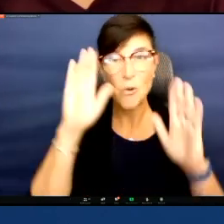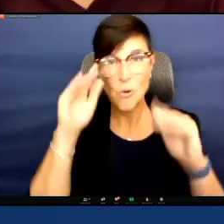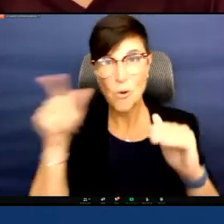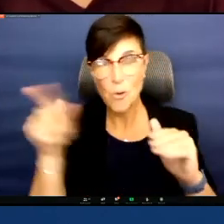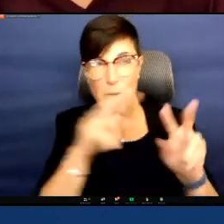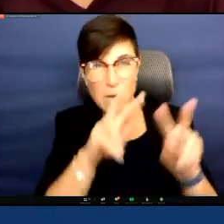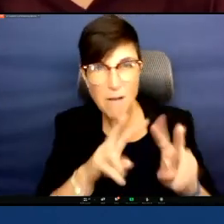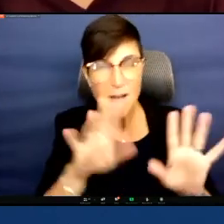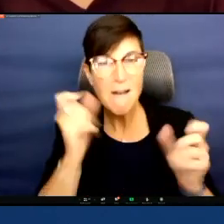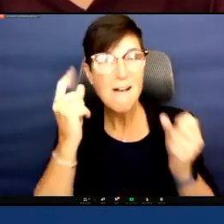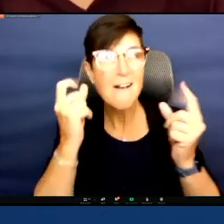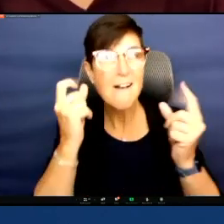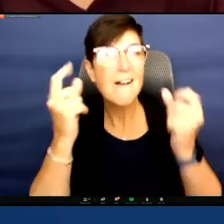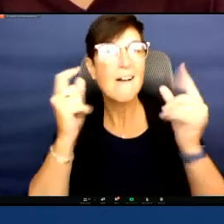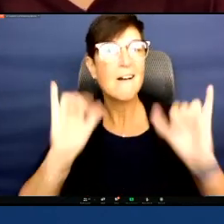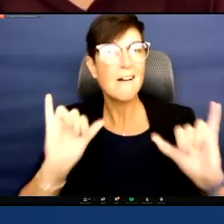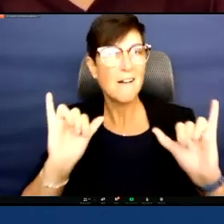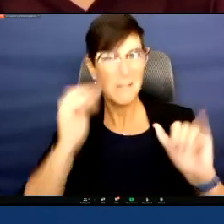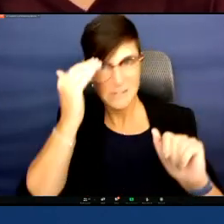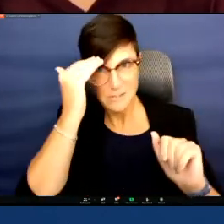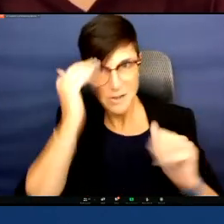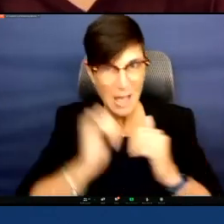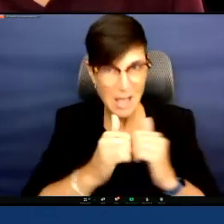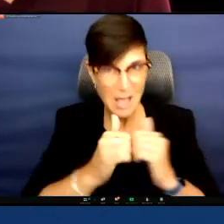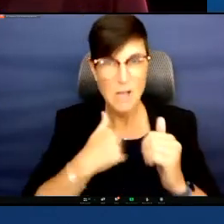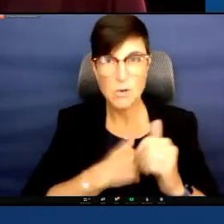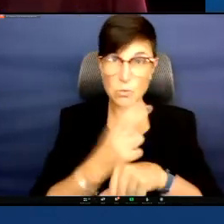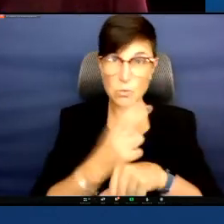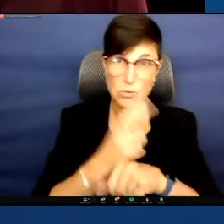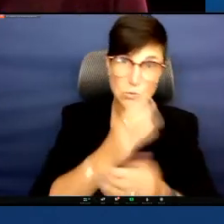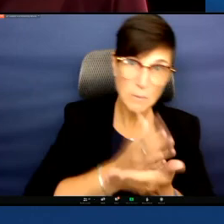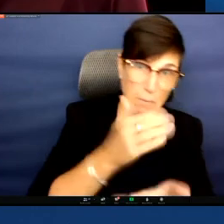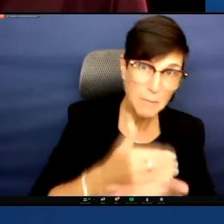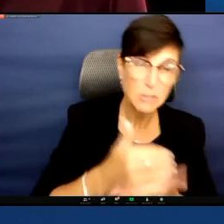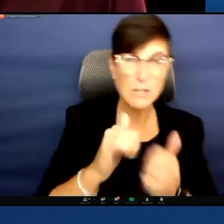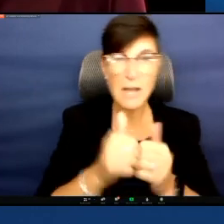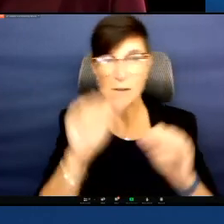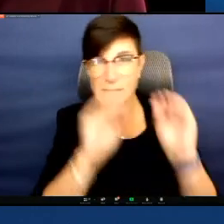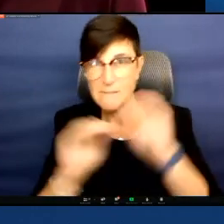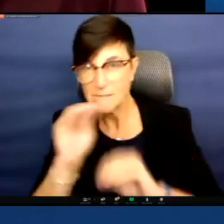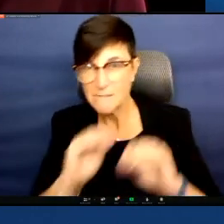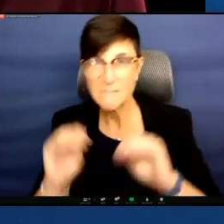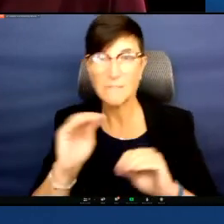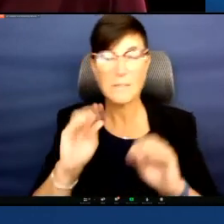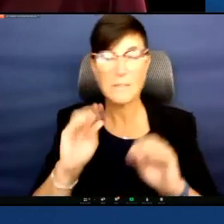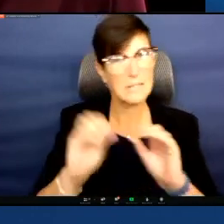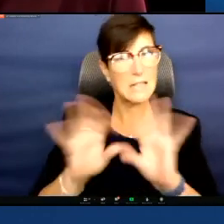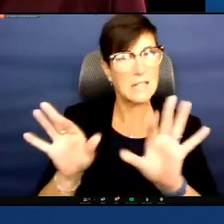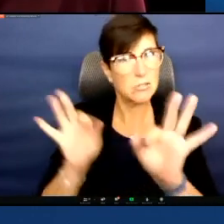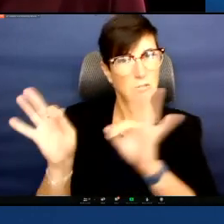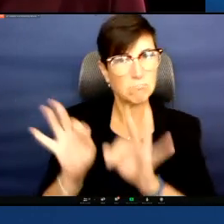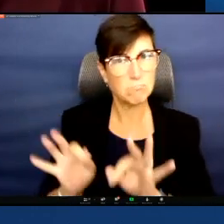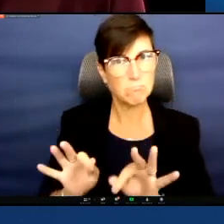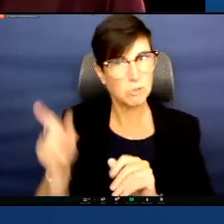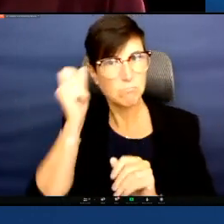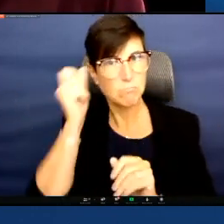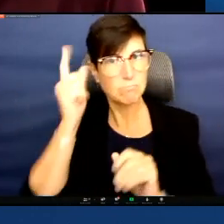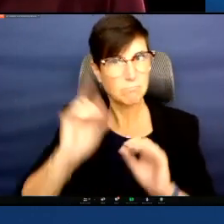and budget process that is clear and transparent. We also want to hear from you, and there will be an opportunit for you to ask questions